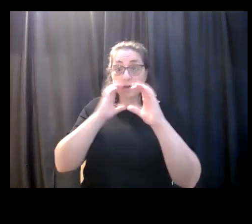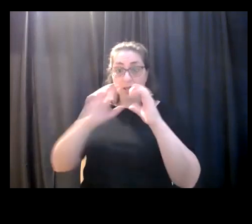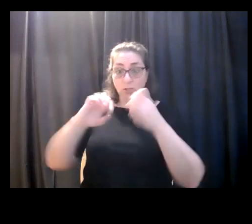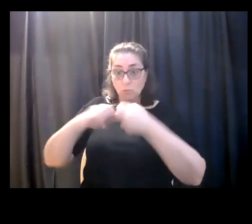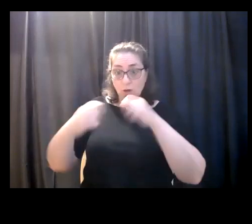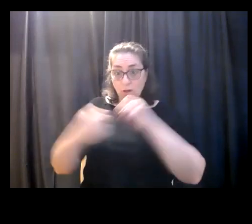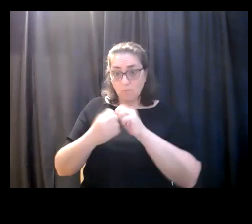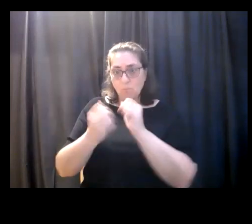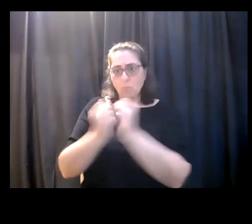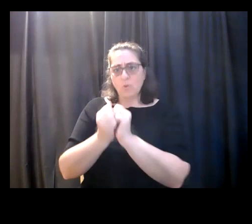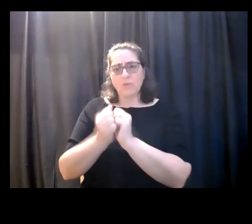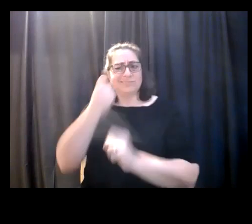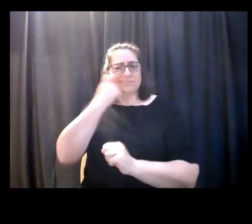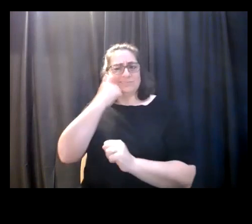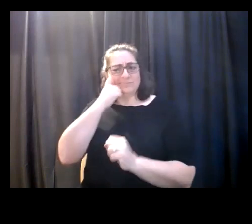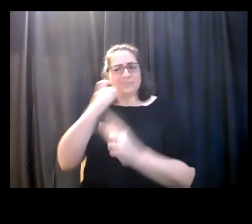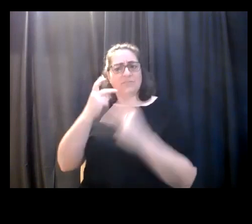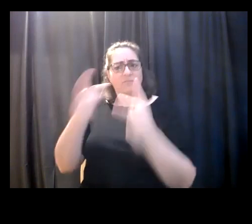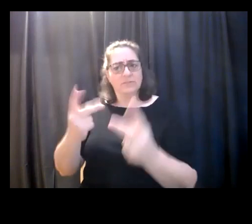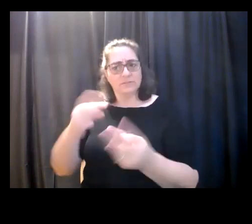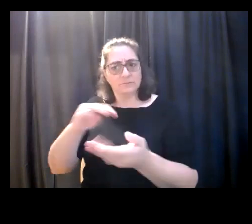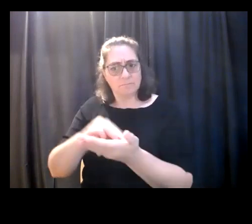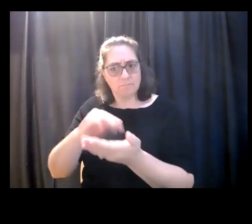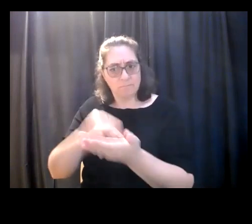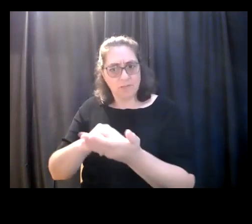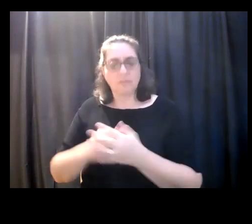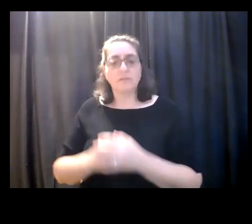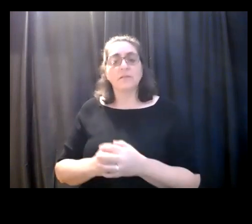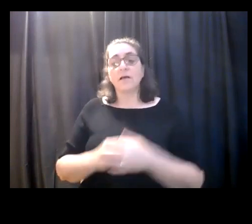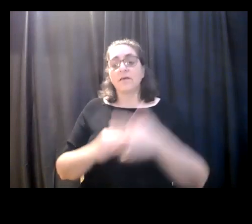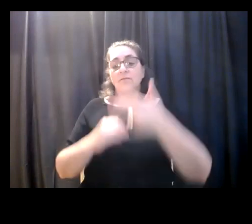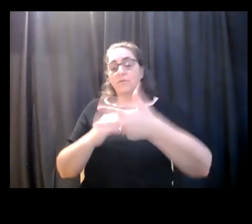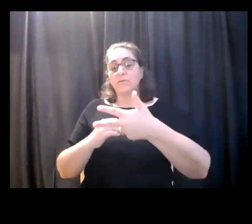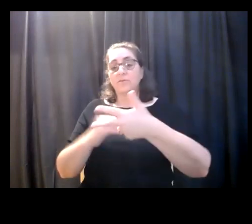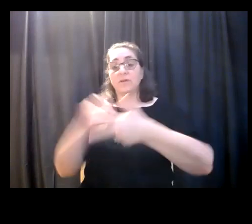did have health care visits. That's a good thing. There's lots of opportunities for